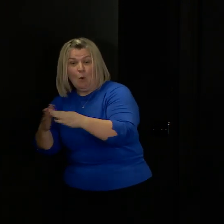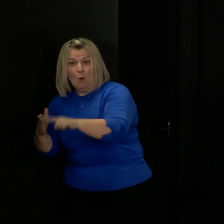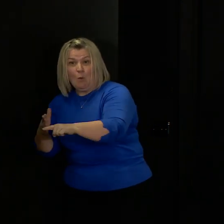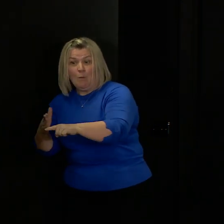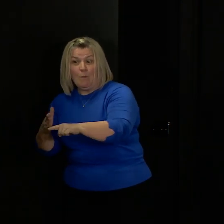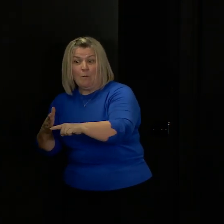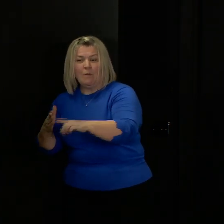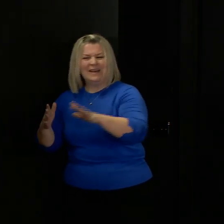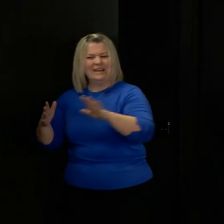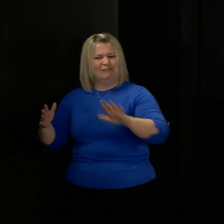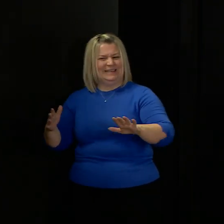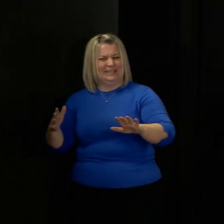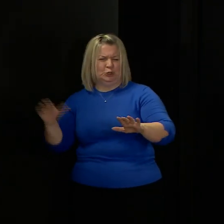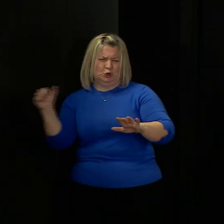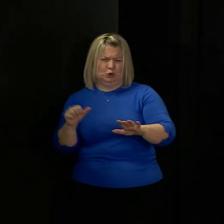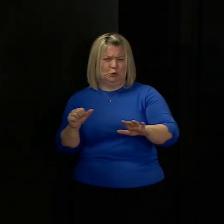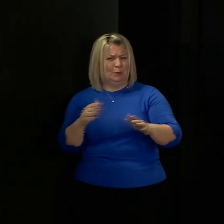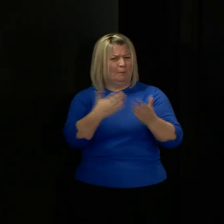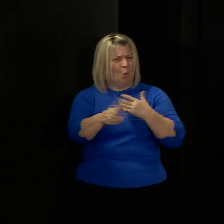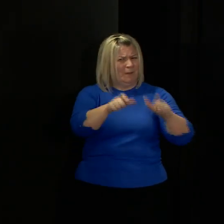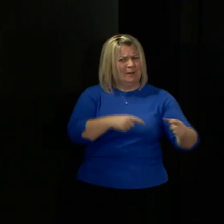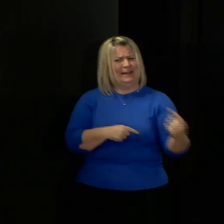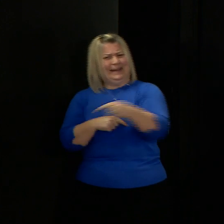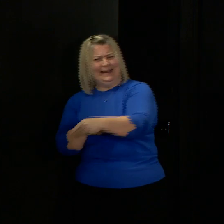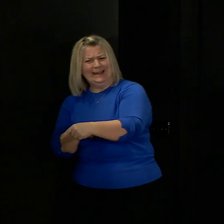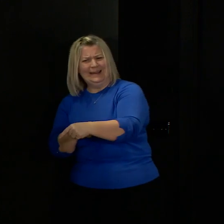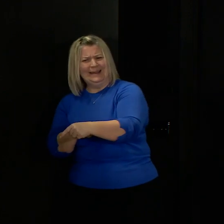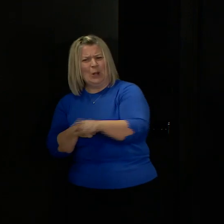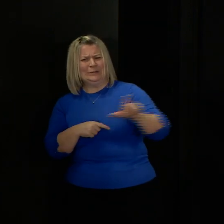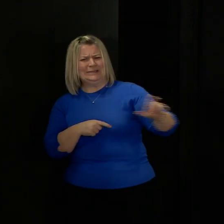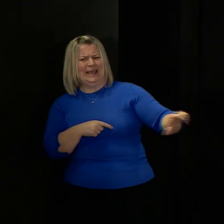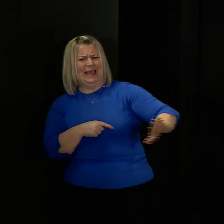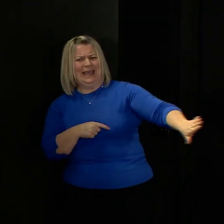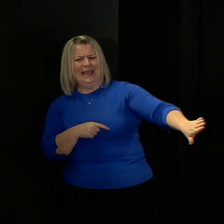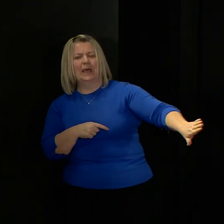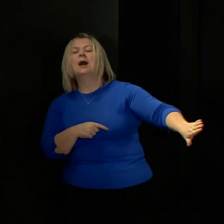care homes should take place or not and that risk assessment process is part of